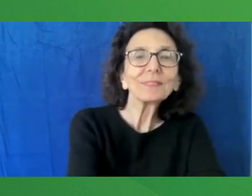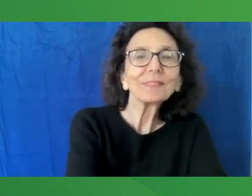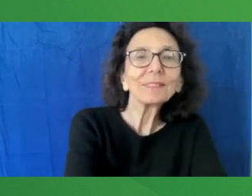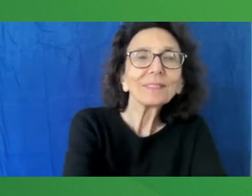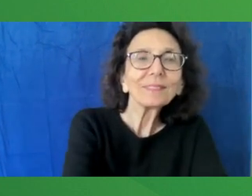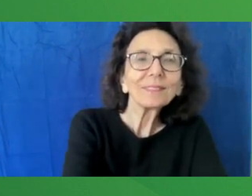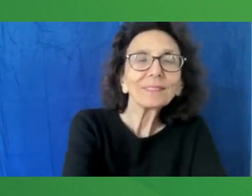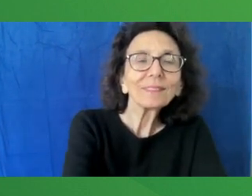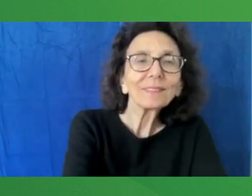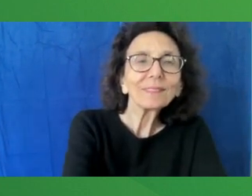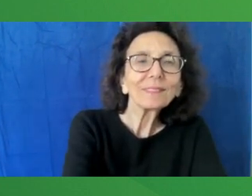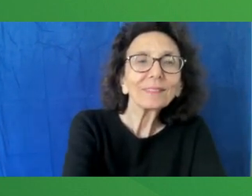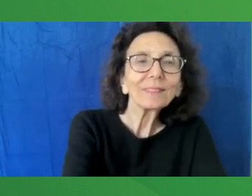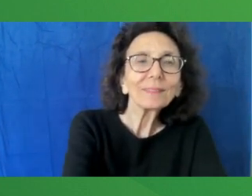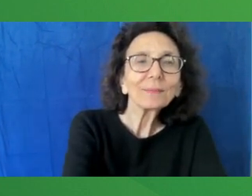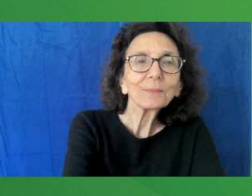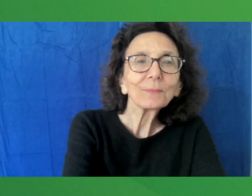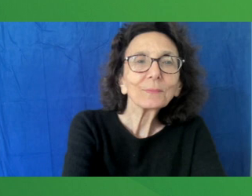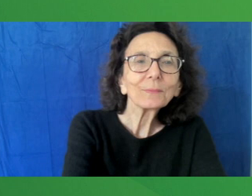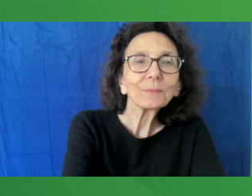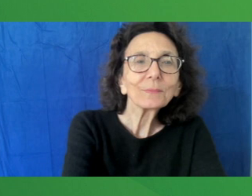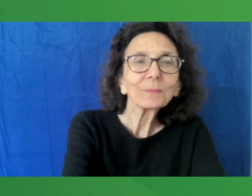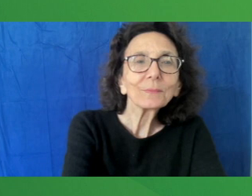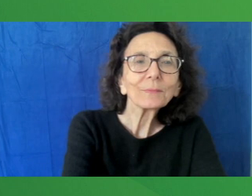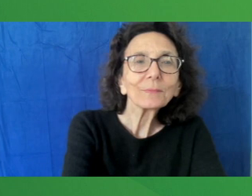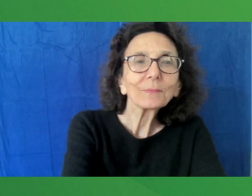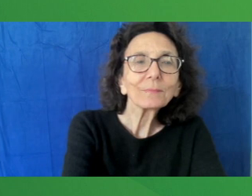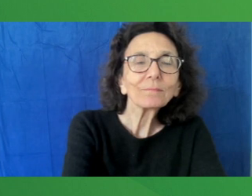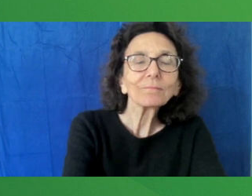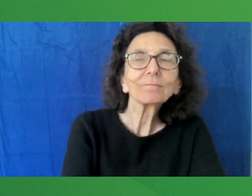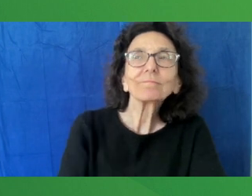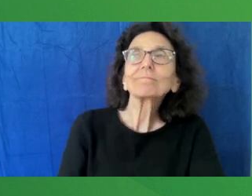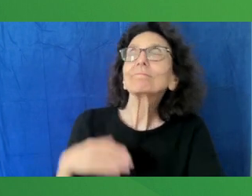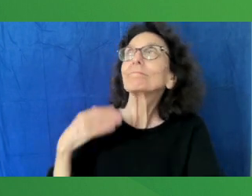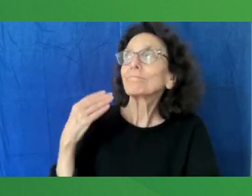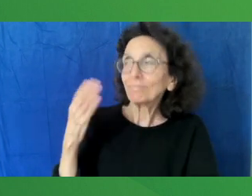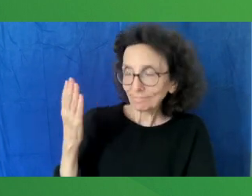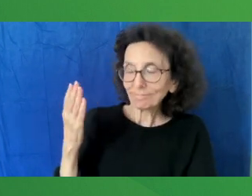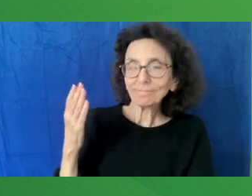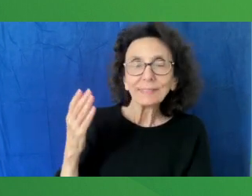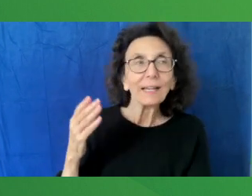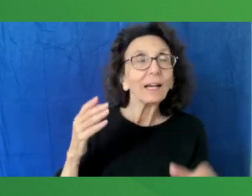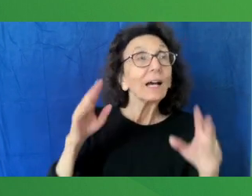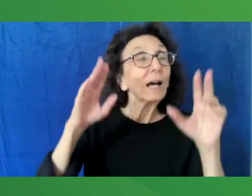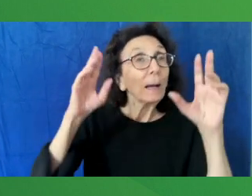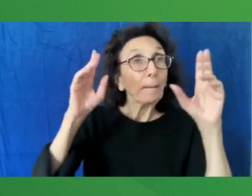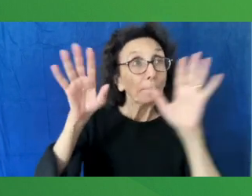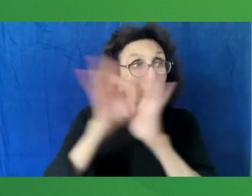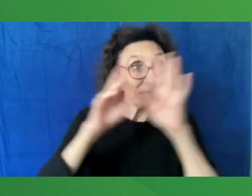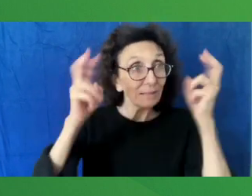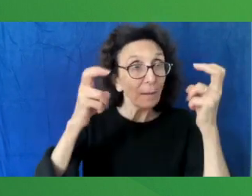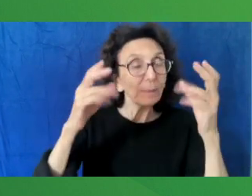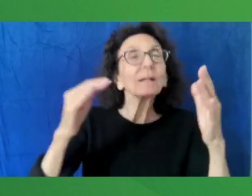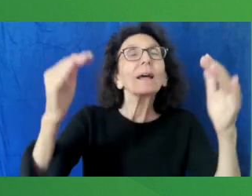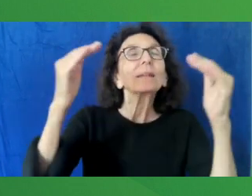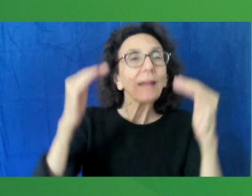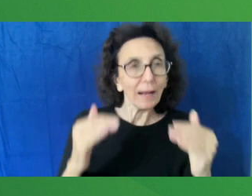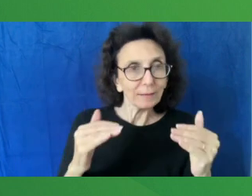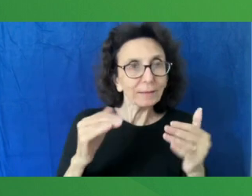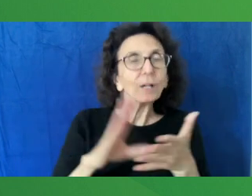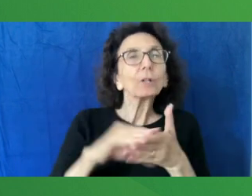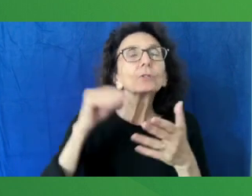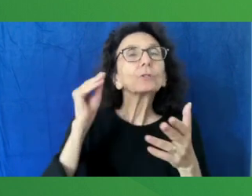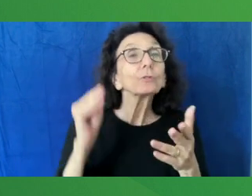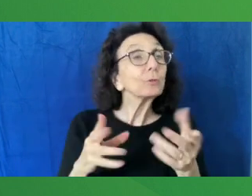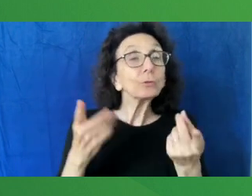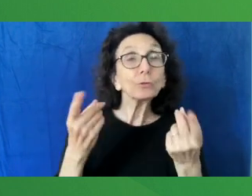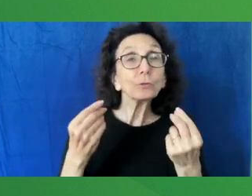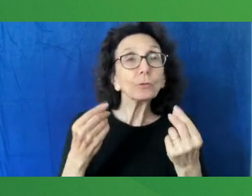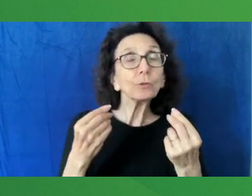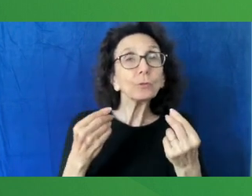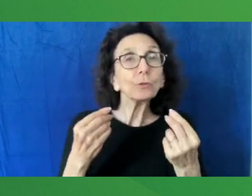So from here, the next step is to have students make connections to related phenomena, so